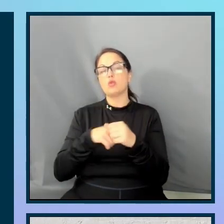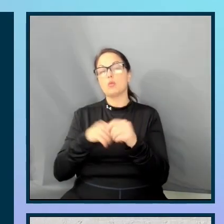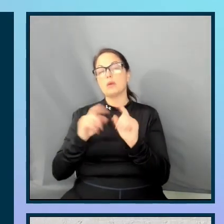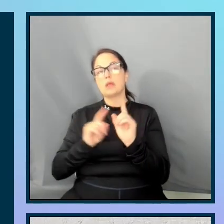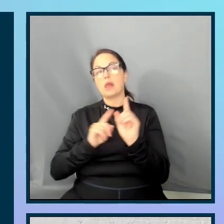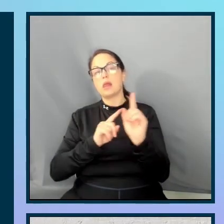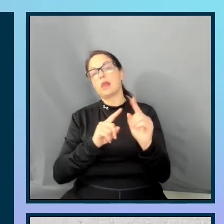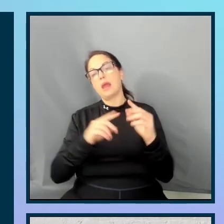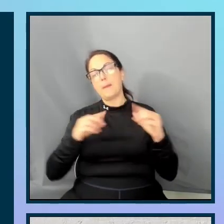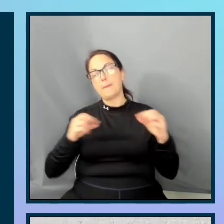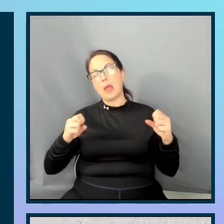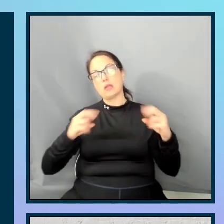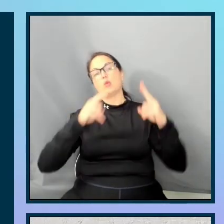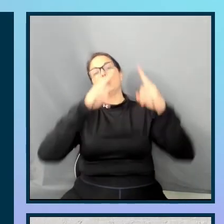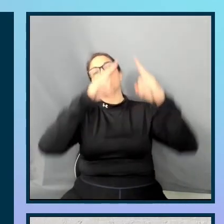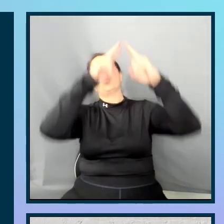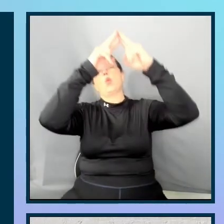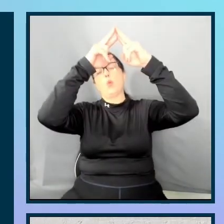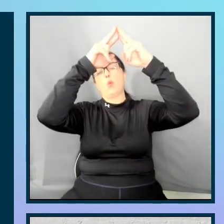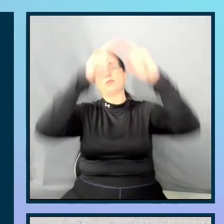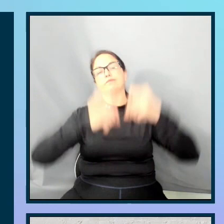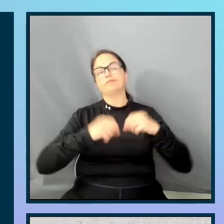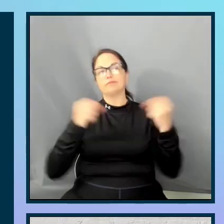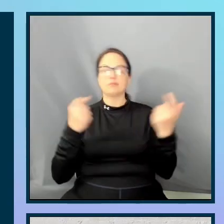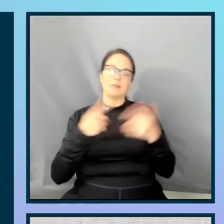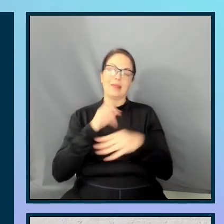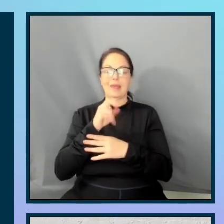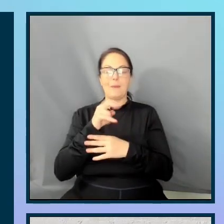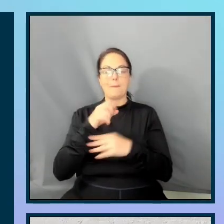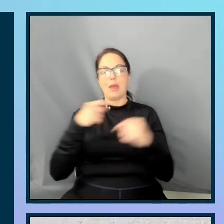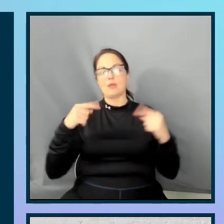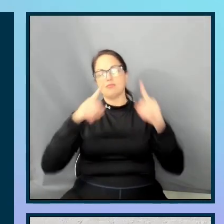toured around and amazed by the city views out every window.